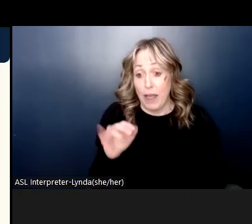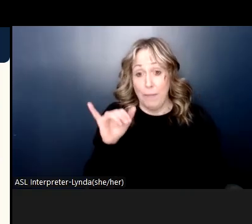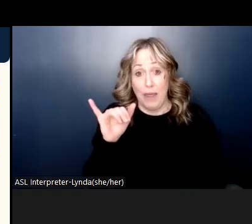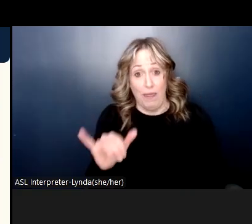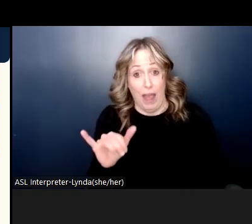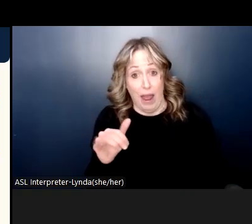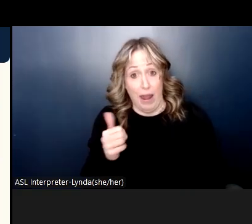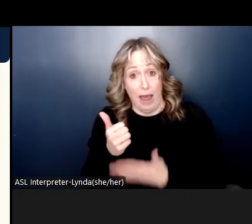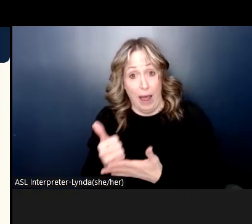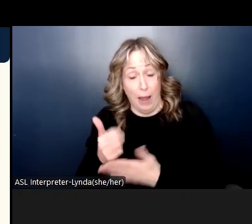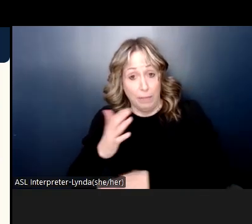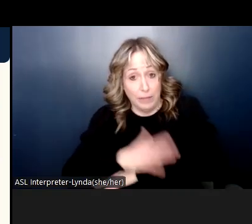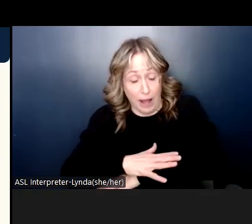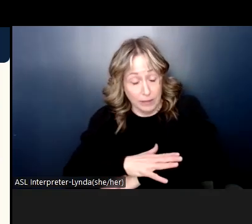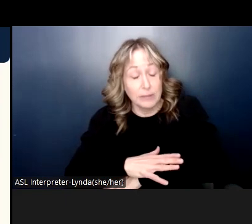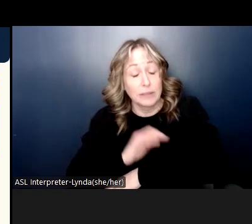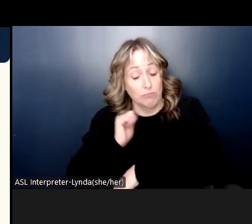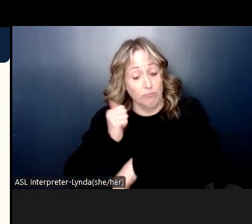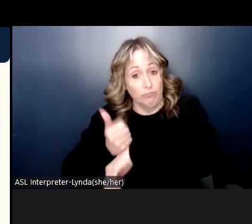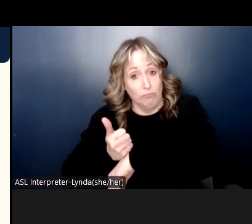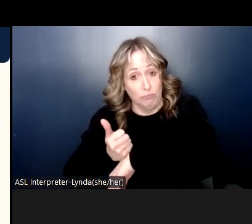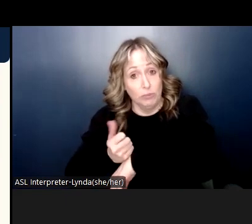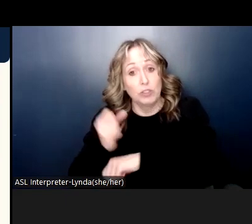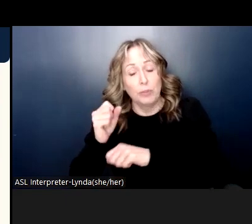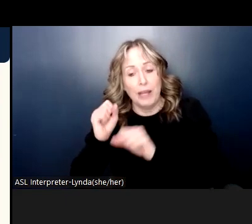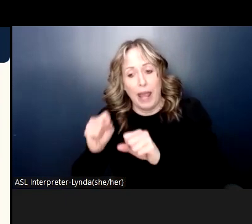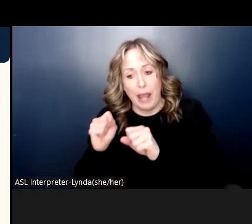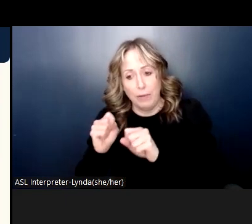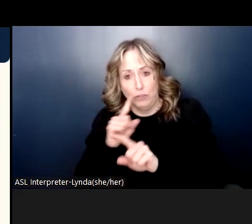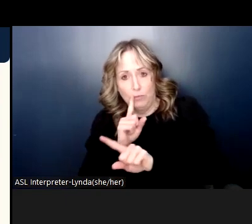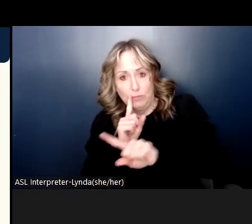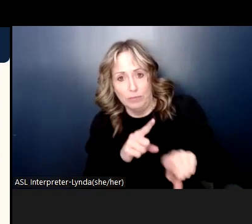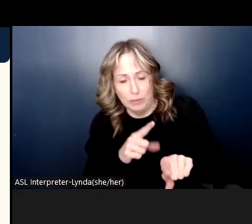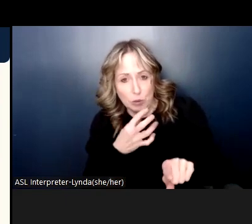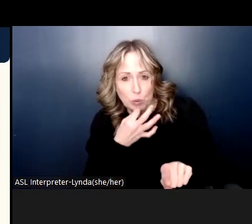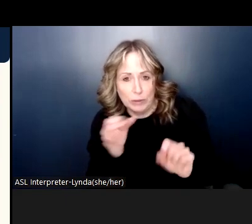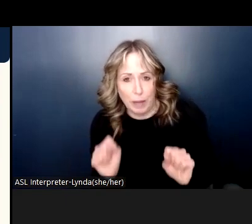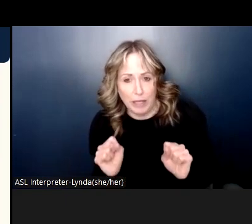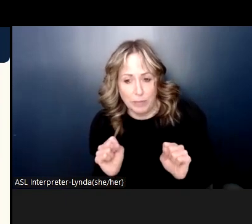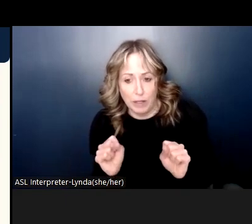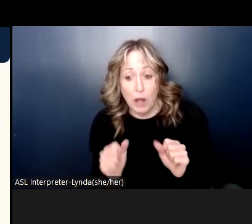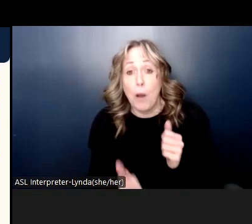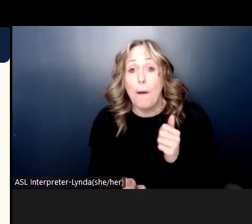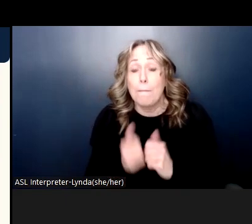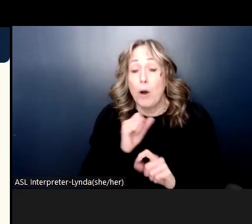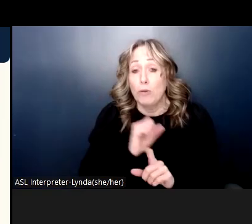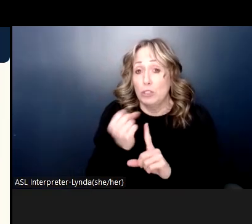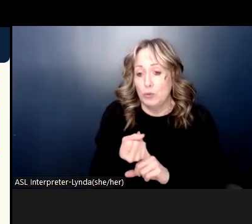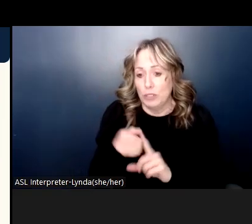is set up to get to your inquiry as soon as possible. In most circumstances, you can expect a response within a single business day.